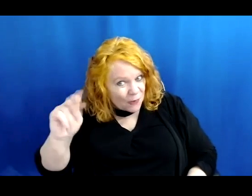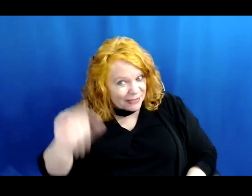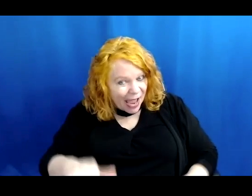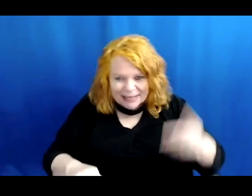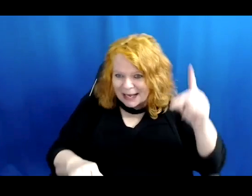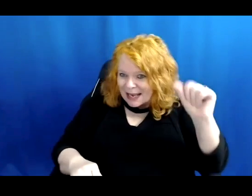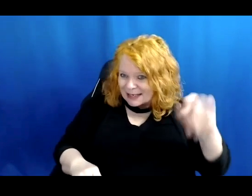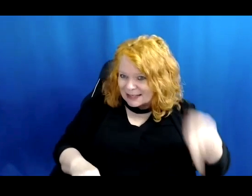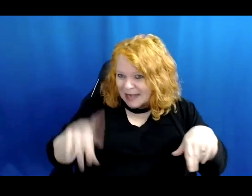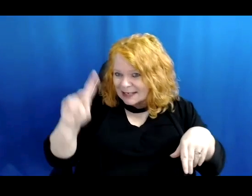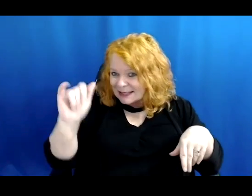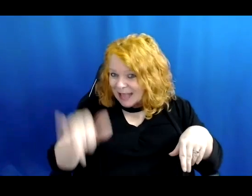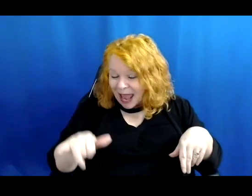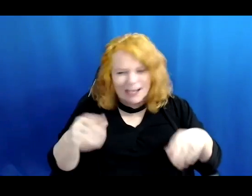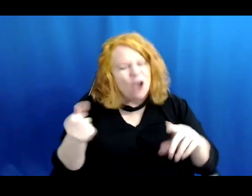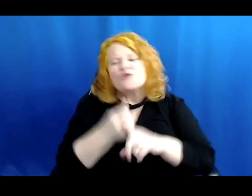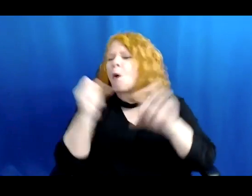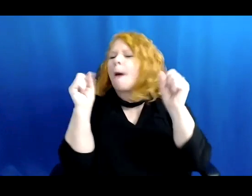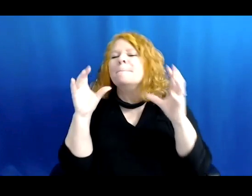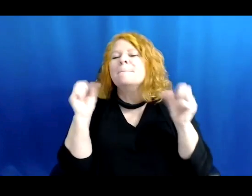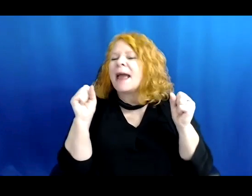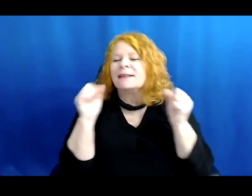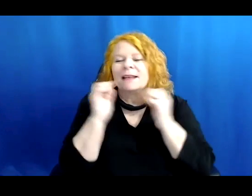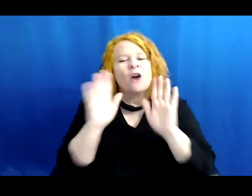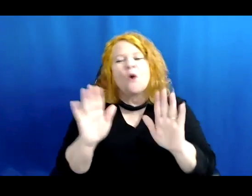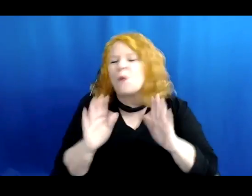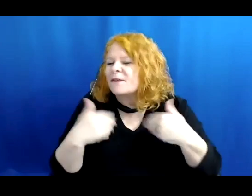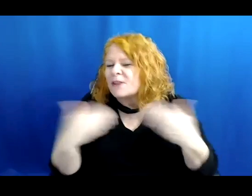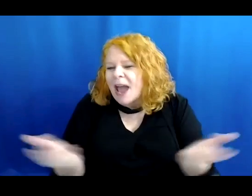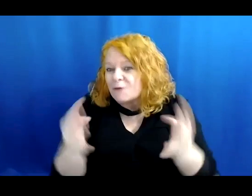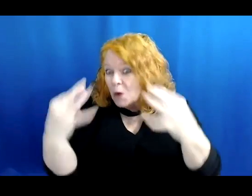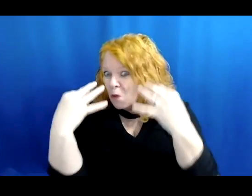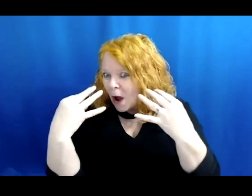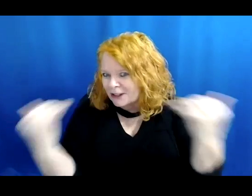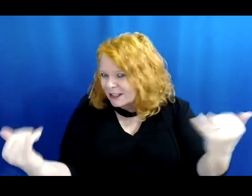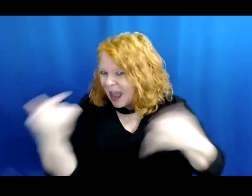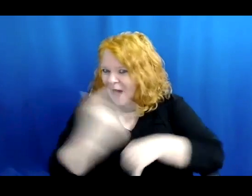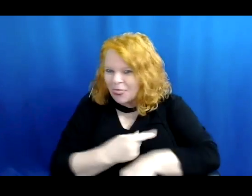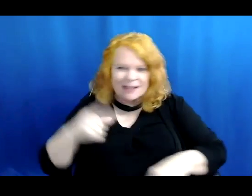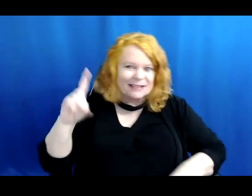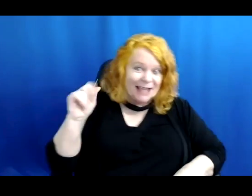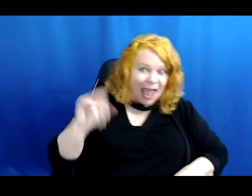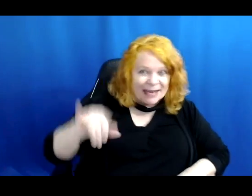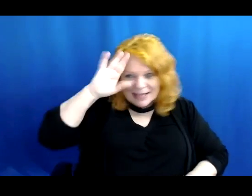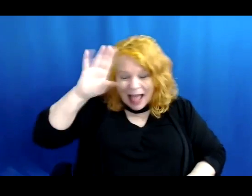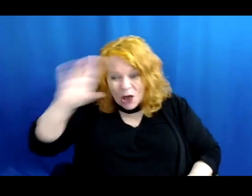You are amazing Danny, wonderful to have you along Danny. Danny, Danny, hello Danny.